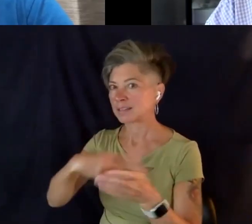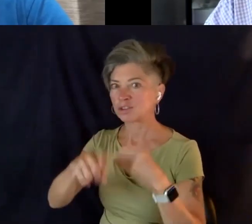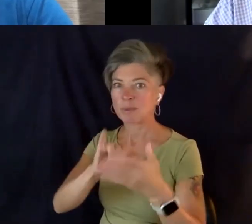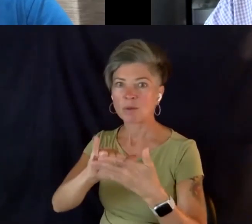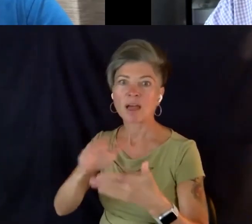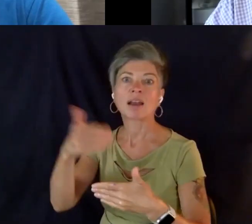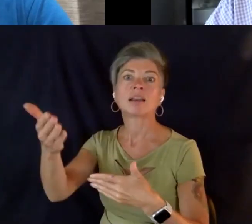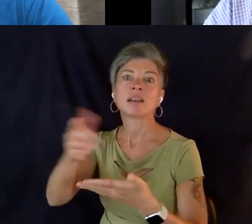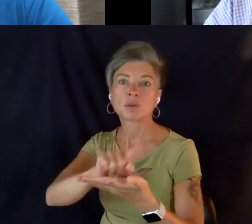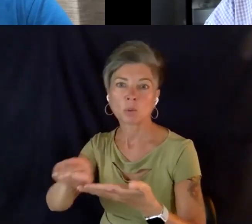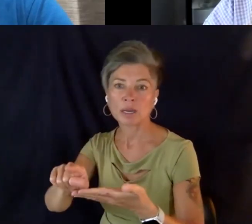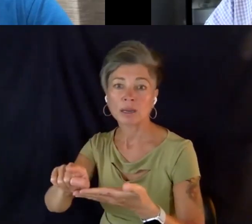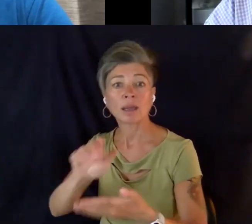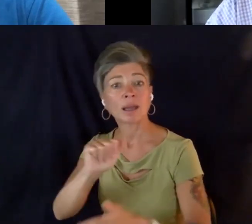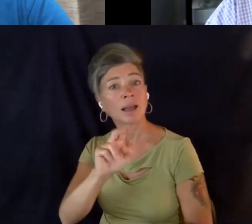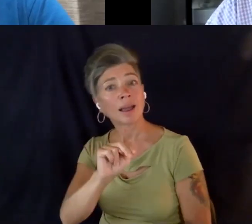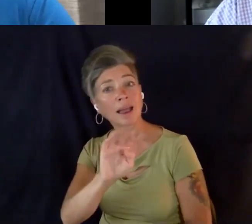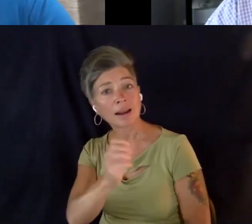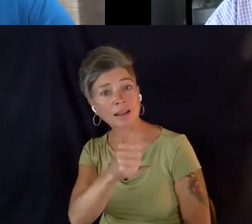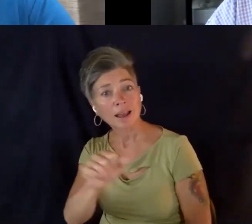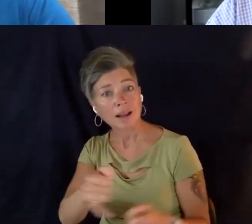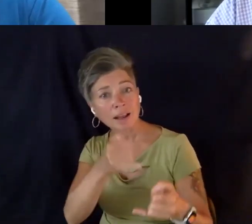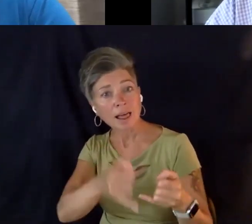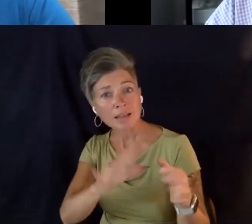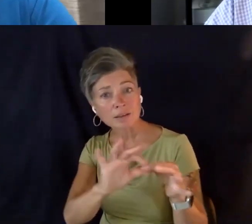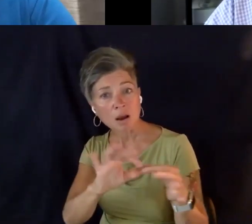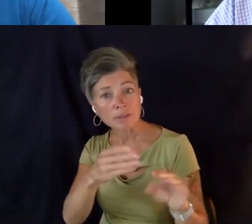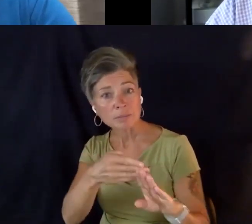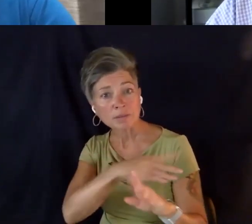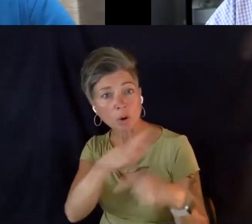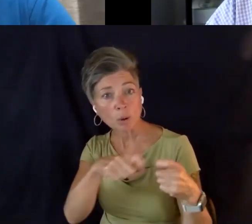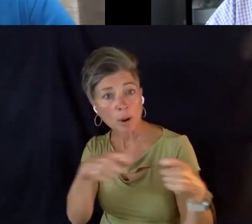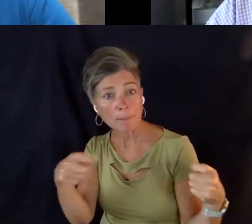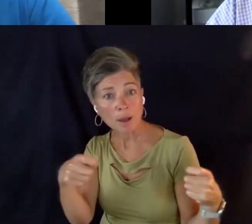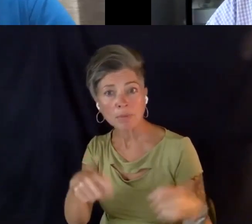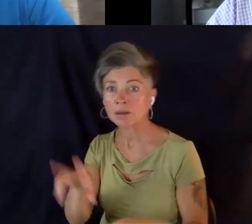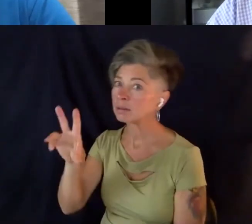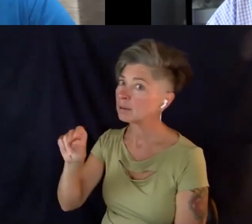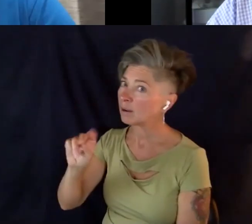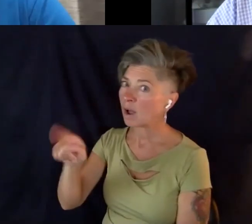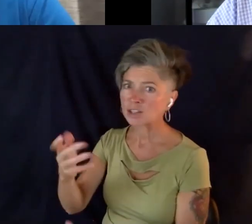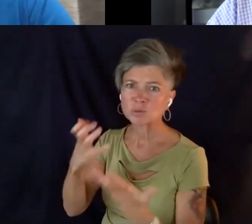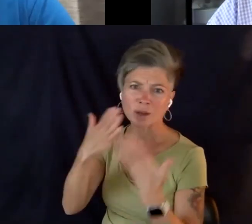Annie, do you have any last comments before we wrap up tonight? No, I wanna just thank everyone for attending